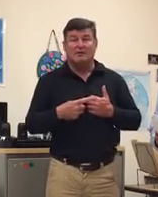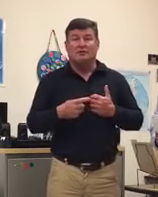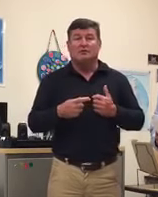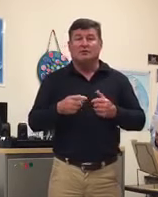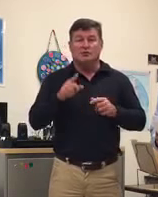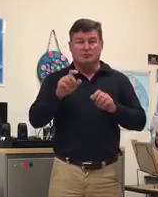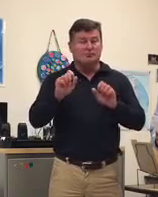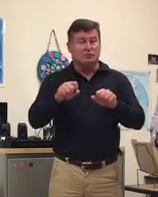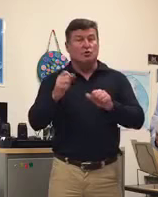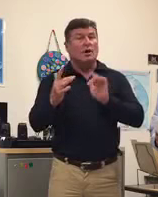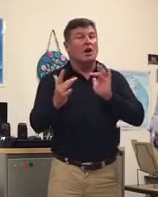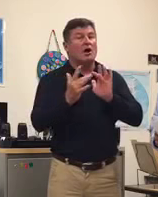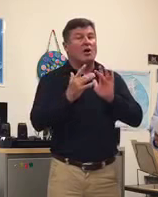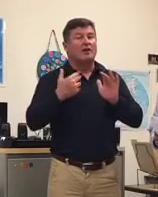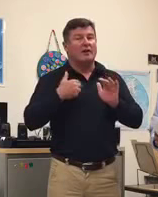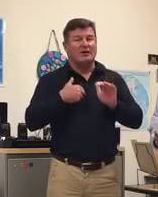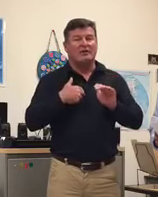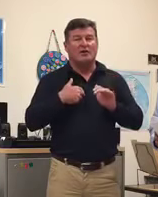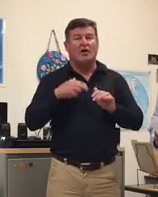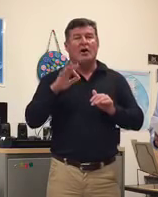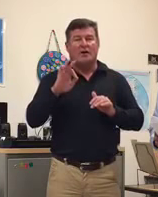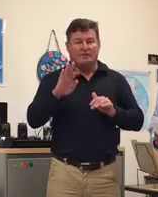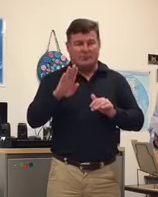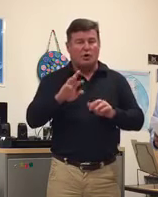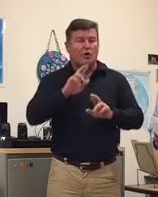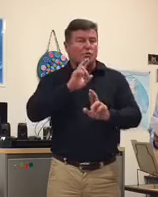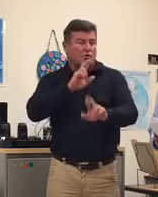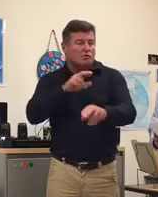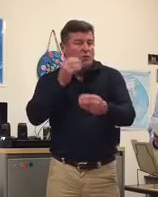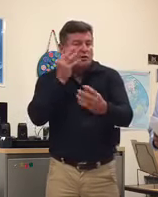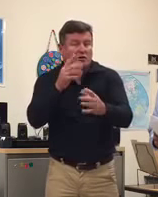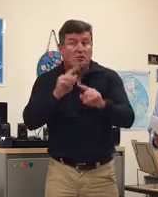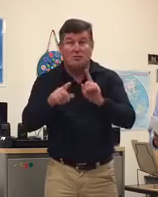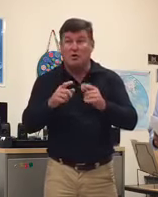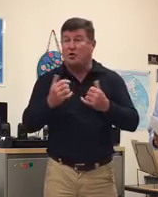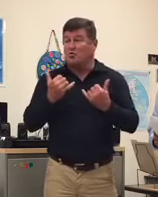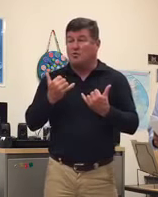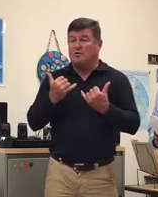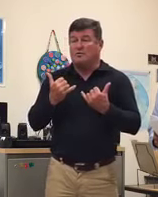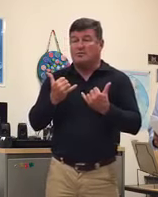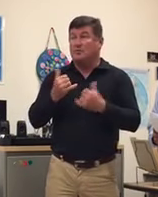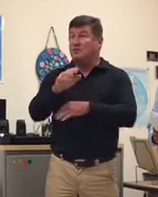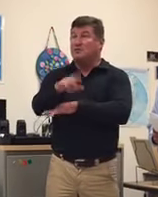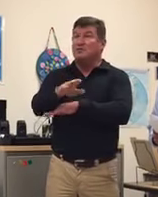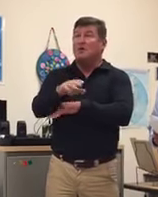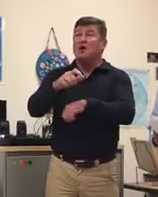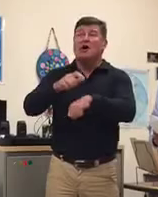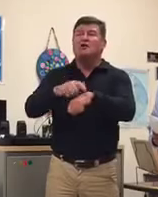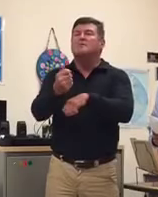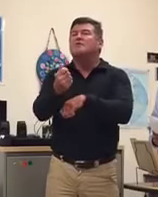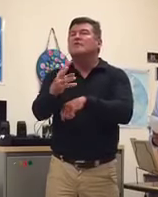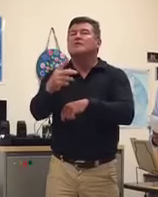you have other questions, let me let you know that you can always contact us through Facebook and we'll respond and let you know, but we have time this